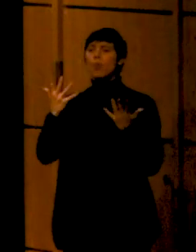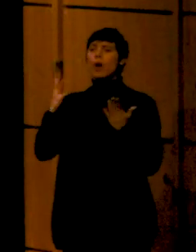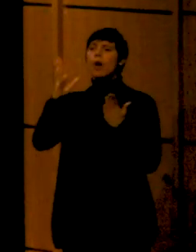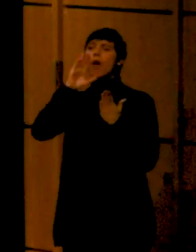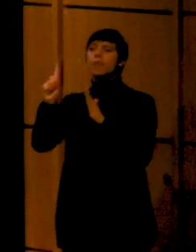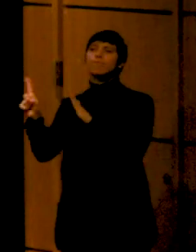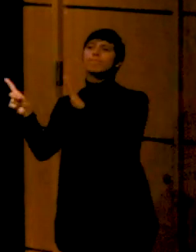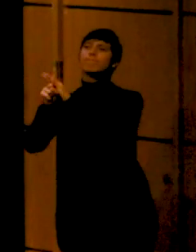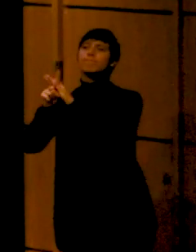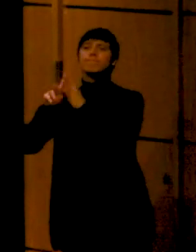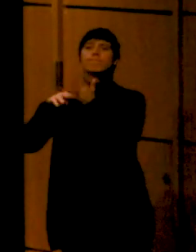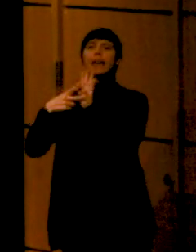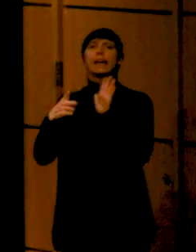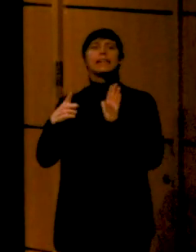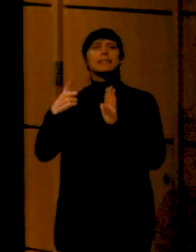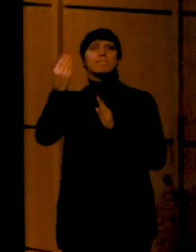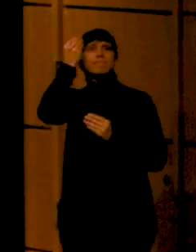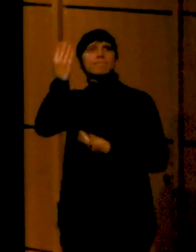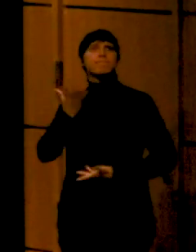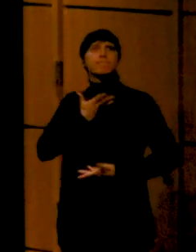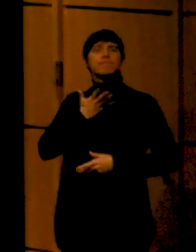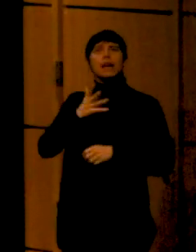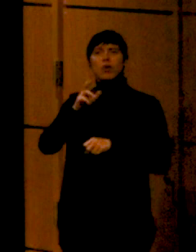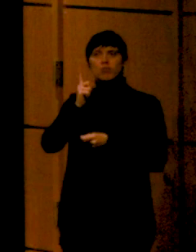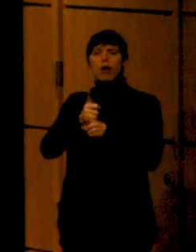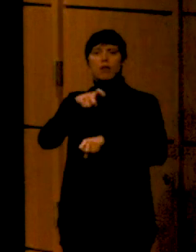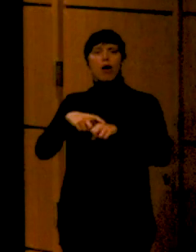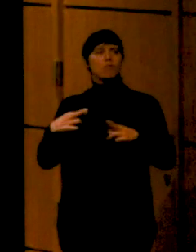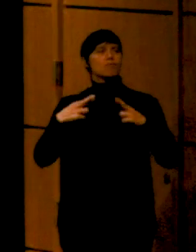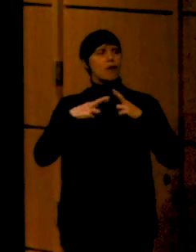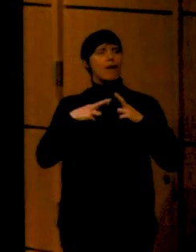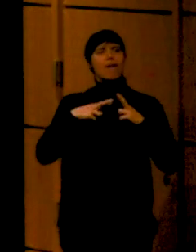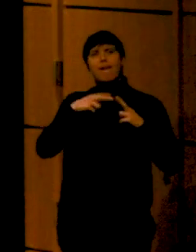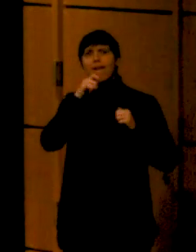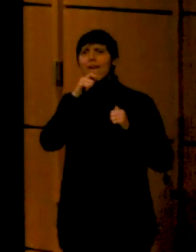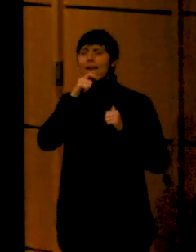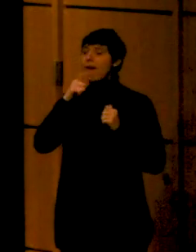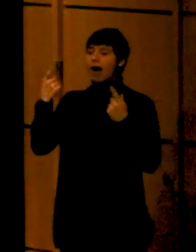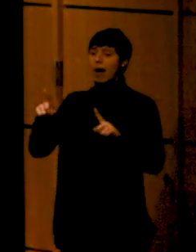it was okay to retire. And when the mountain blue, that was the sign.